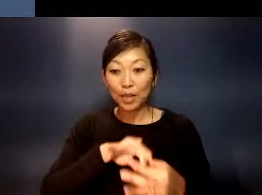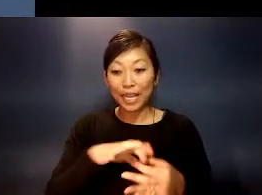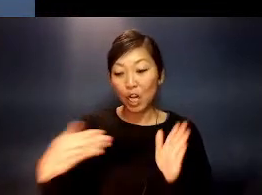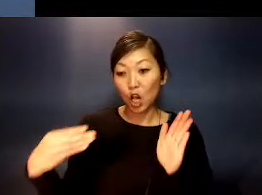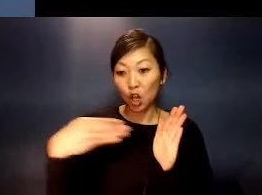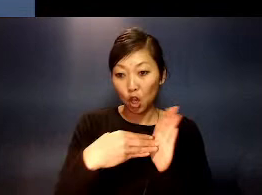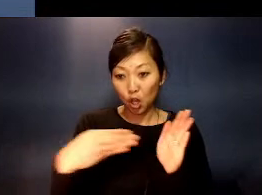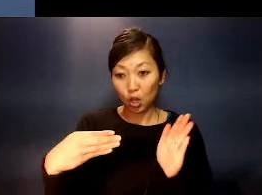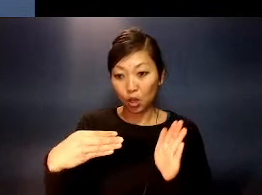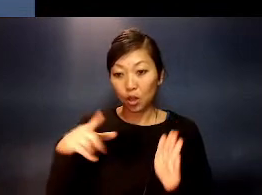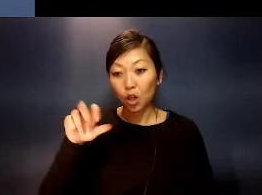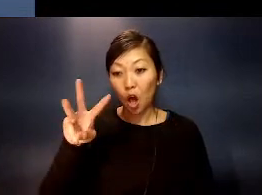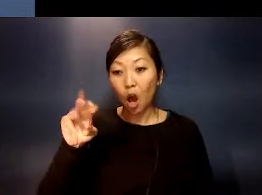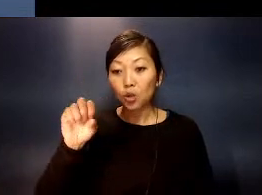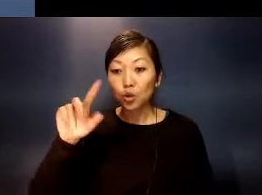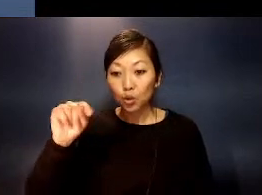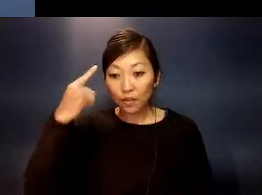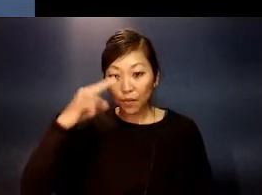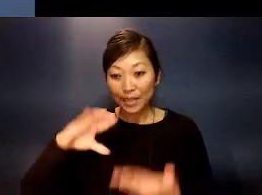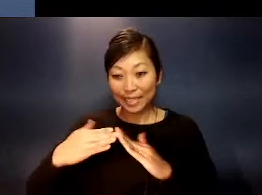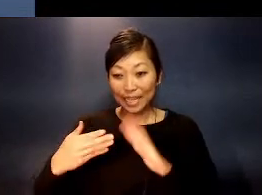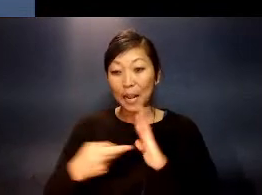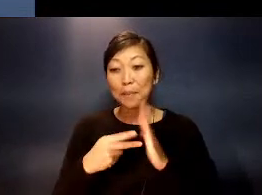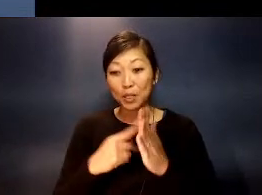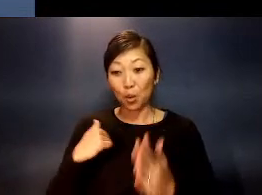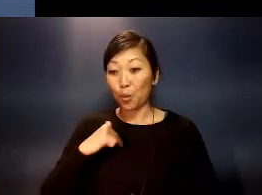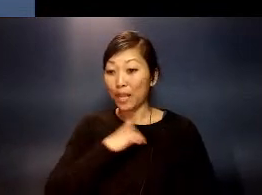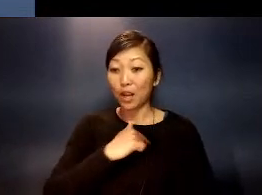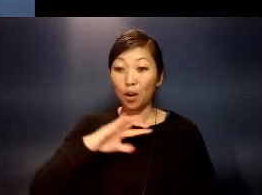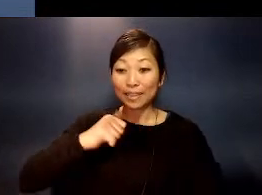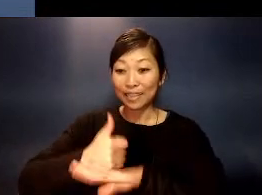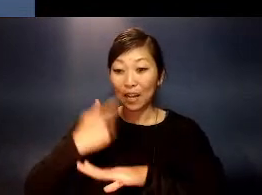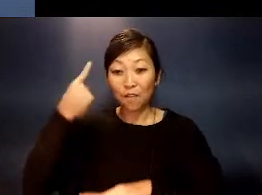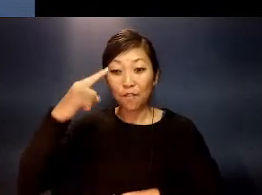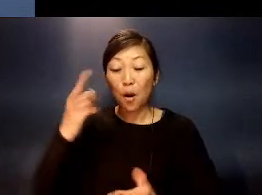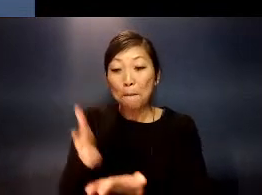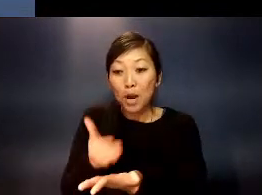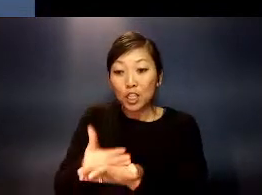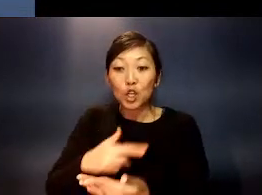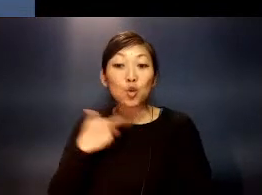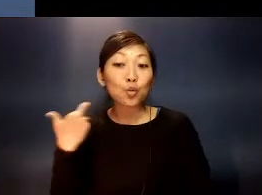IN THIS BUDGET. SO I WANTED TO NOTE THAT.